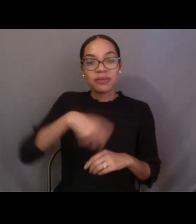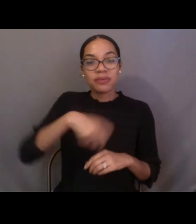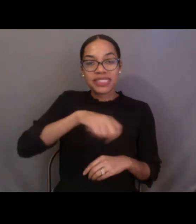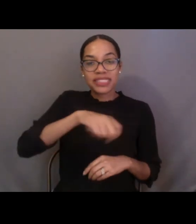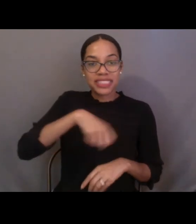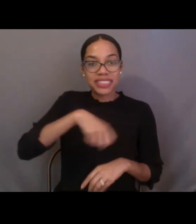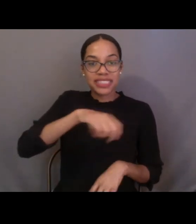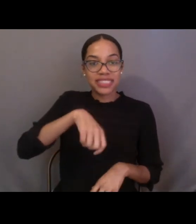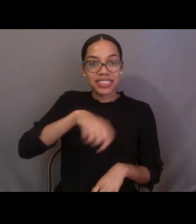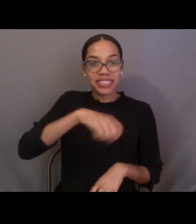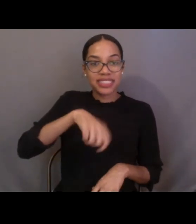make sure it's all dissolved.